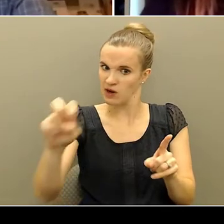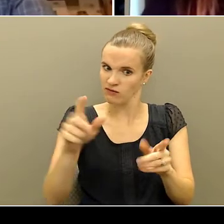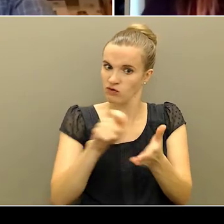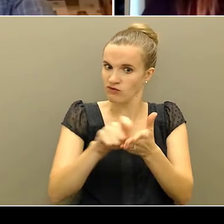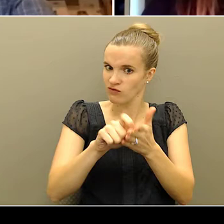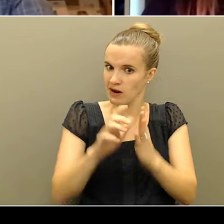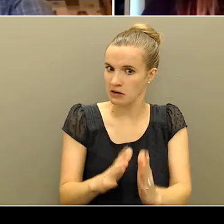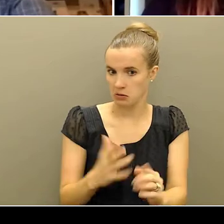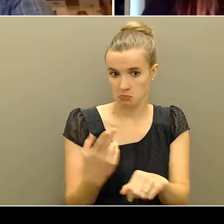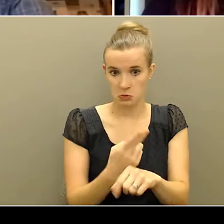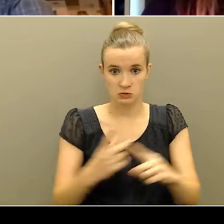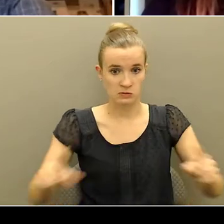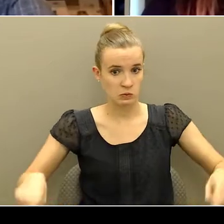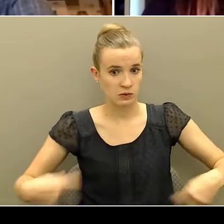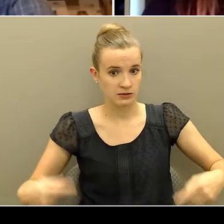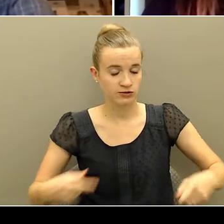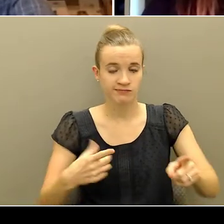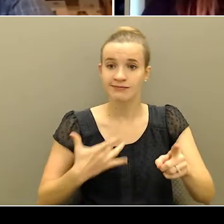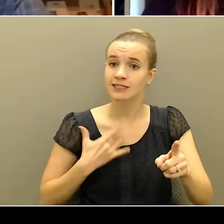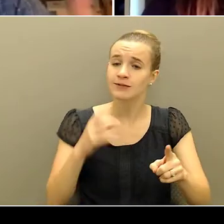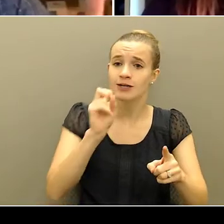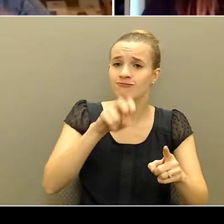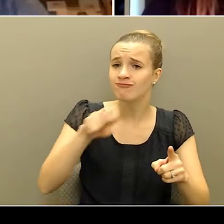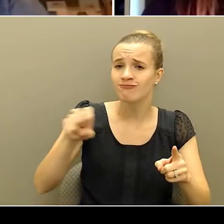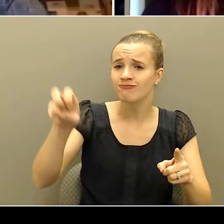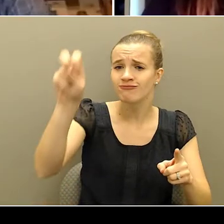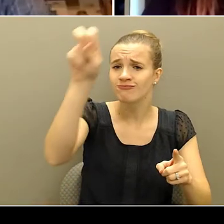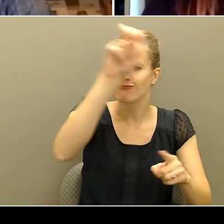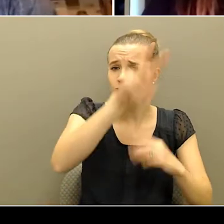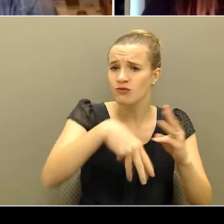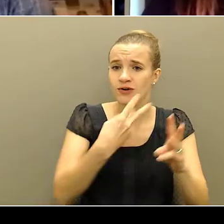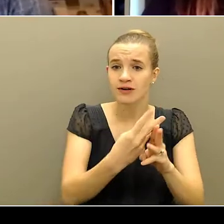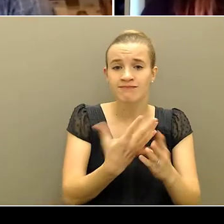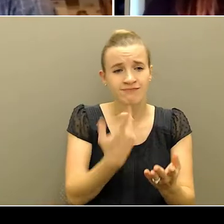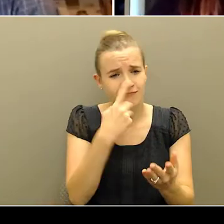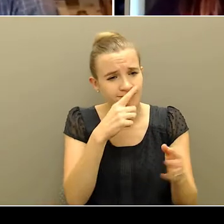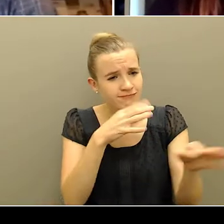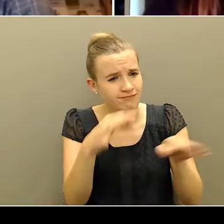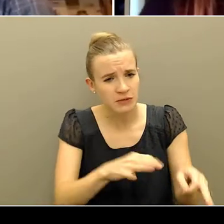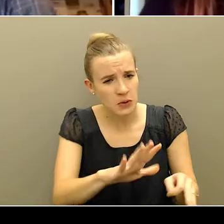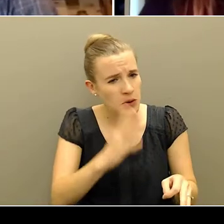tell me a little bit about, you know, kind of your experience. And you know, what brought you to this point?